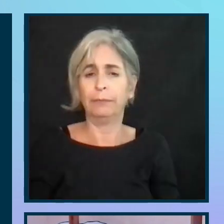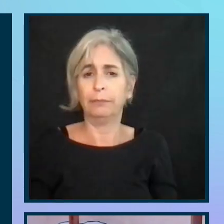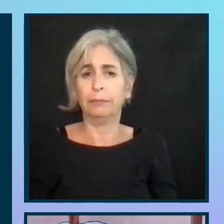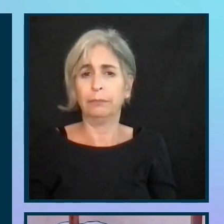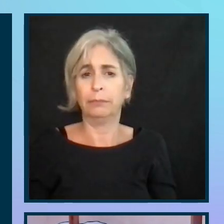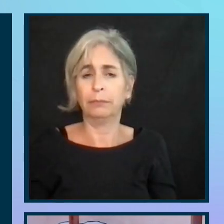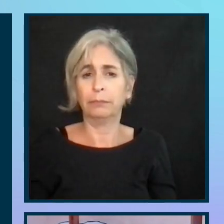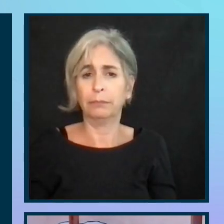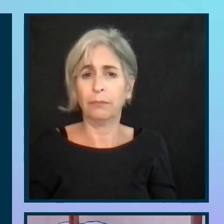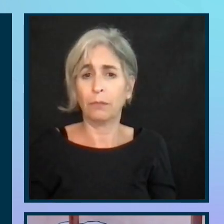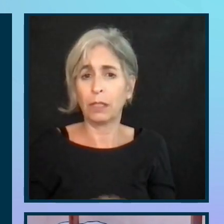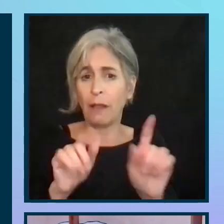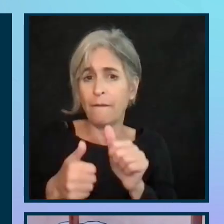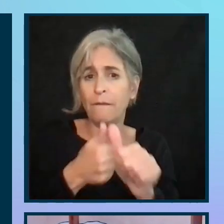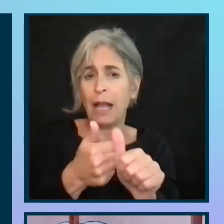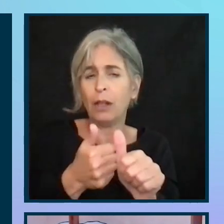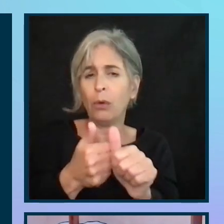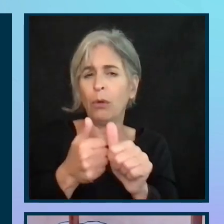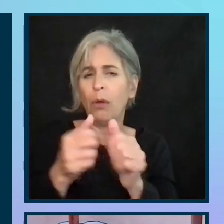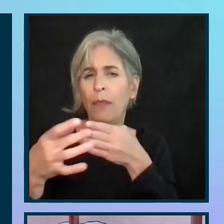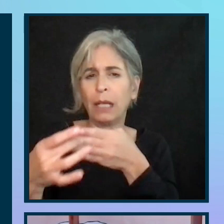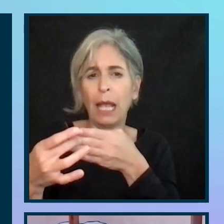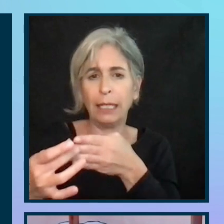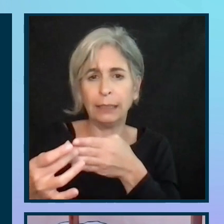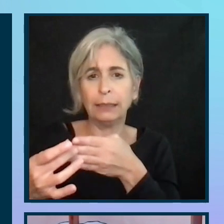You would follow the guidance, essentially, a bunch of if-then statements,